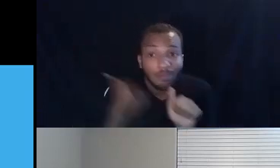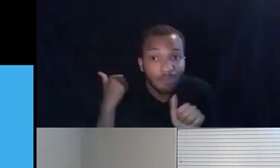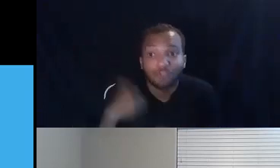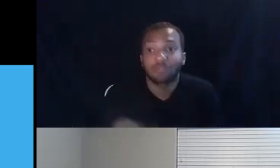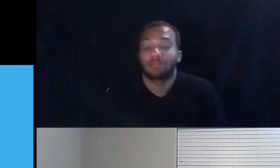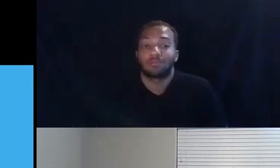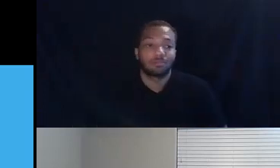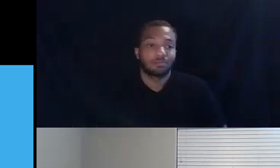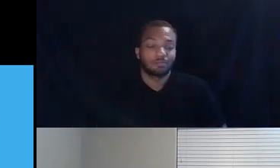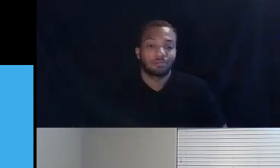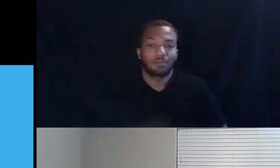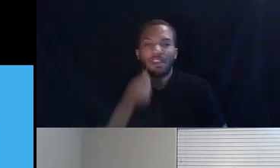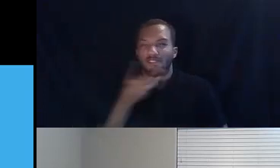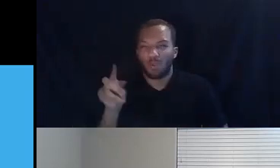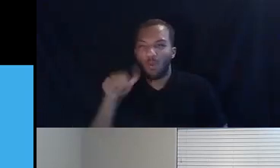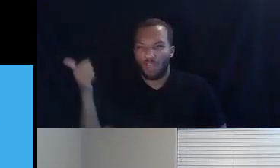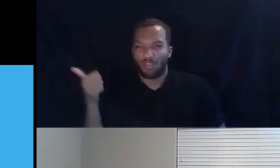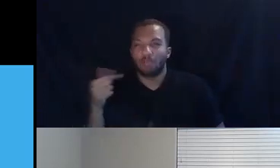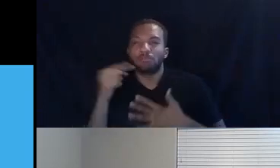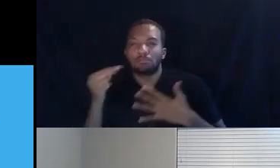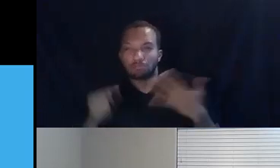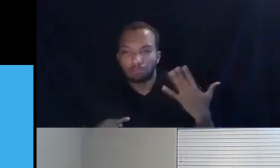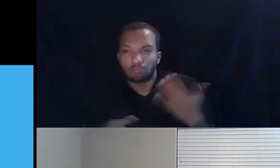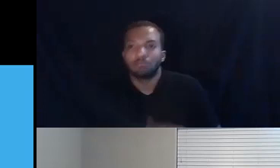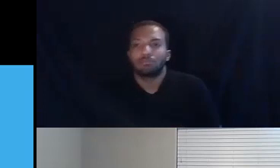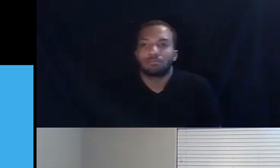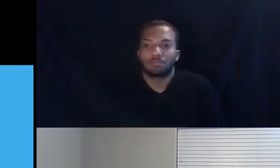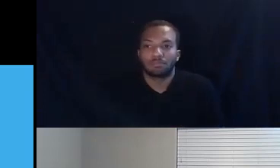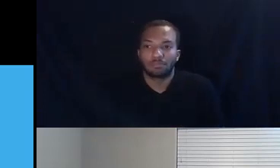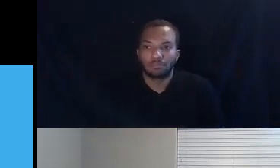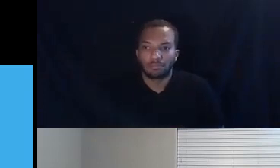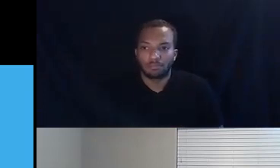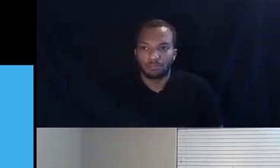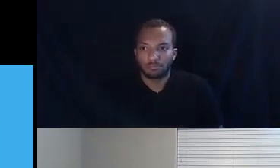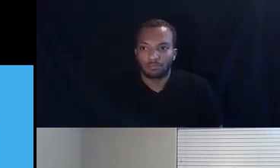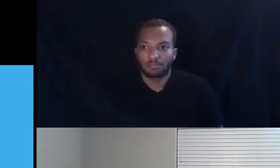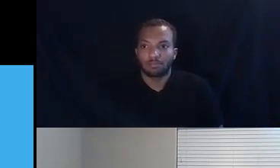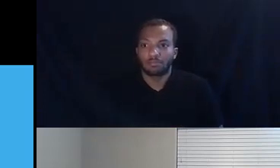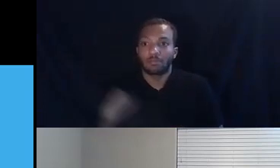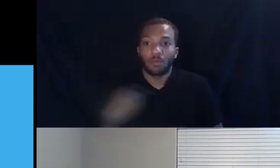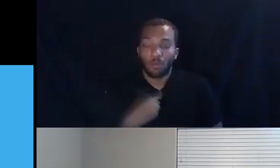and a few other public health programs come together and say, let's get the money